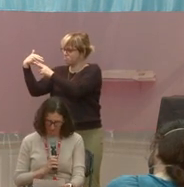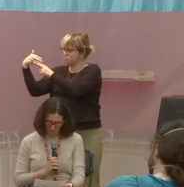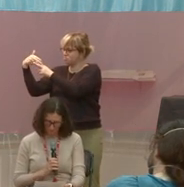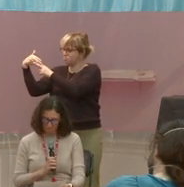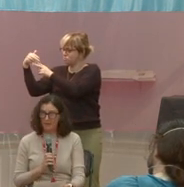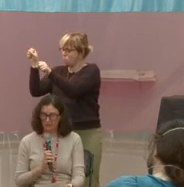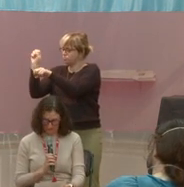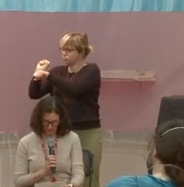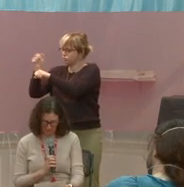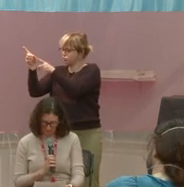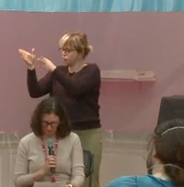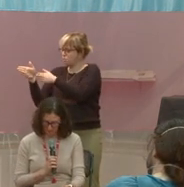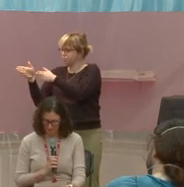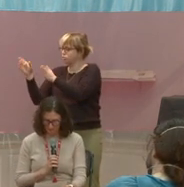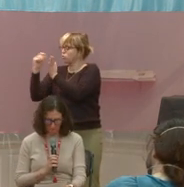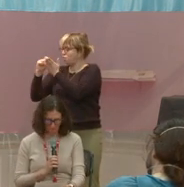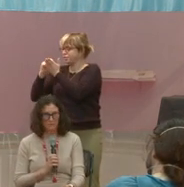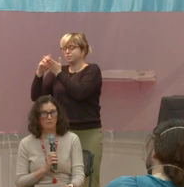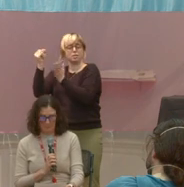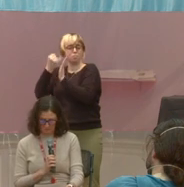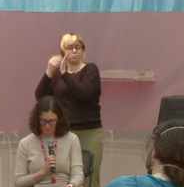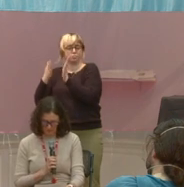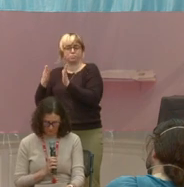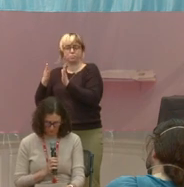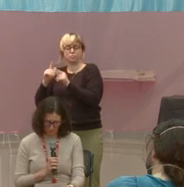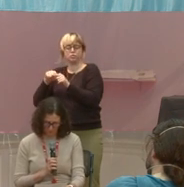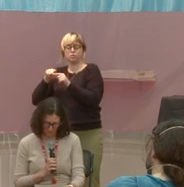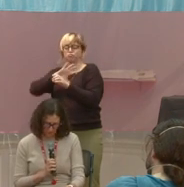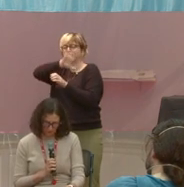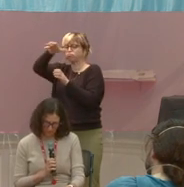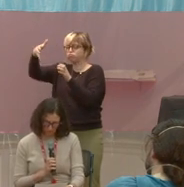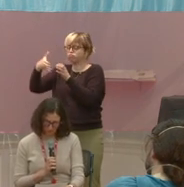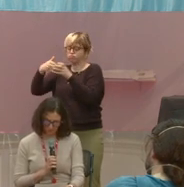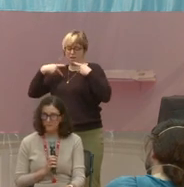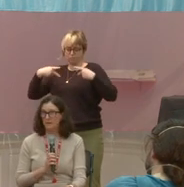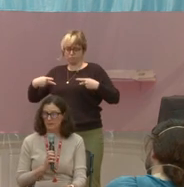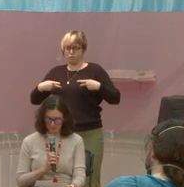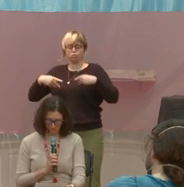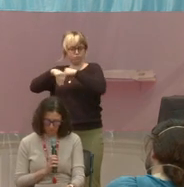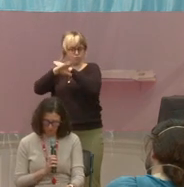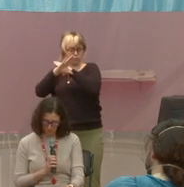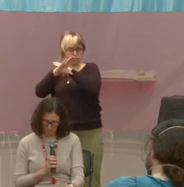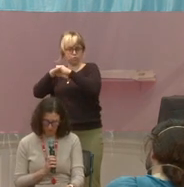director, writer, and designer across the realms of the physical and virtual. He has worked with Taka Yamamoto and